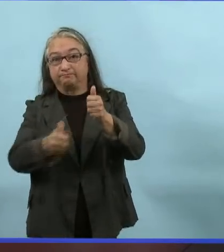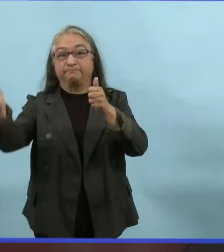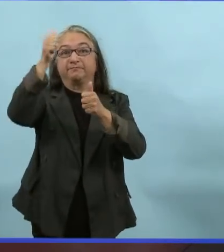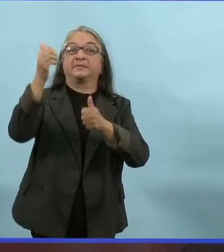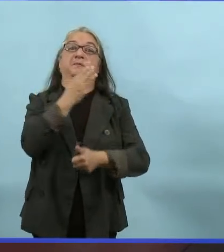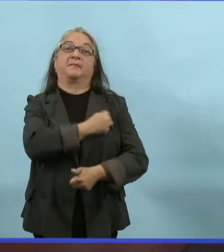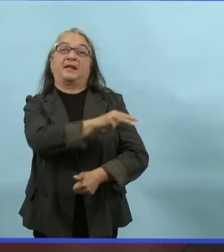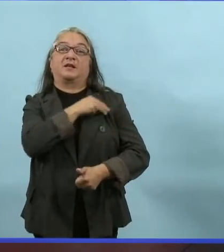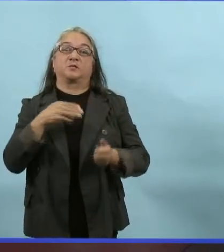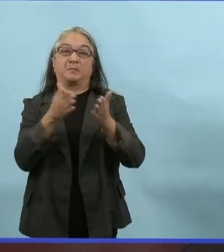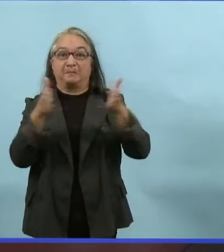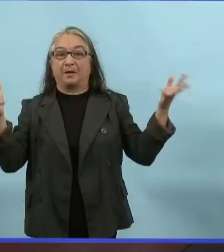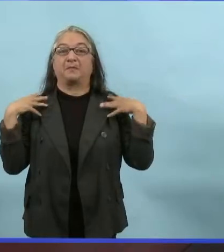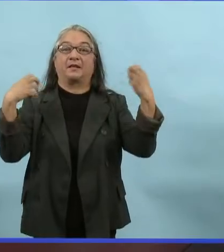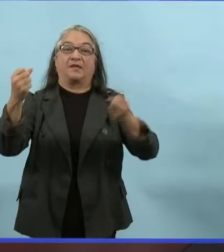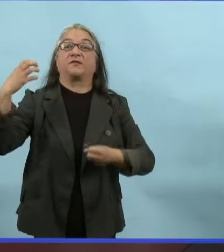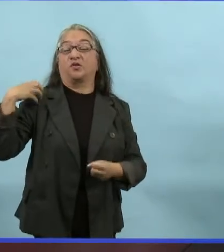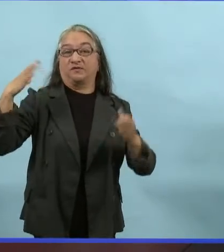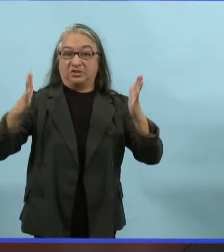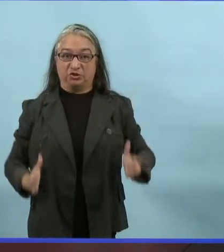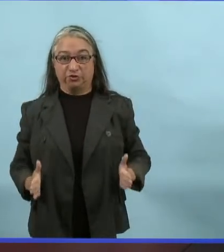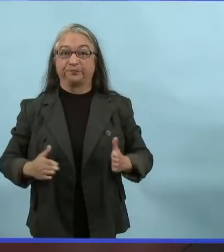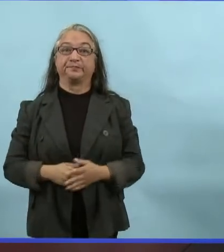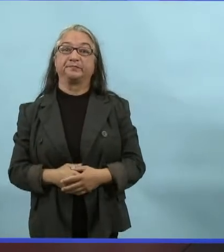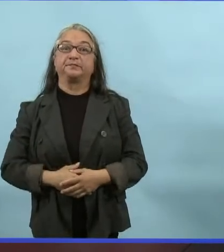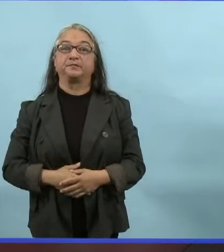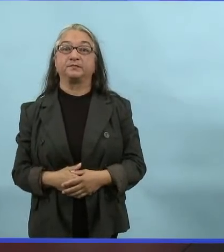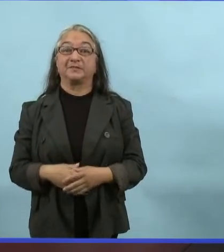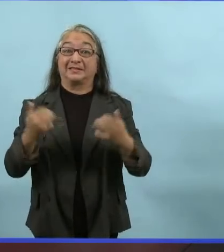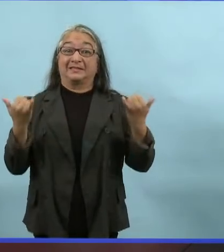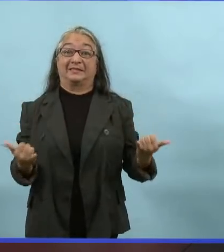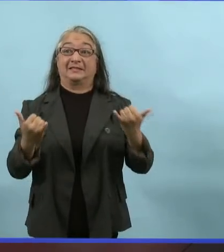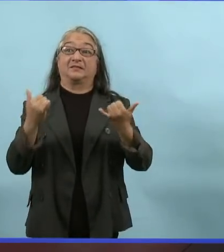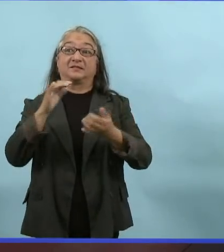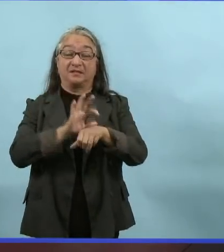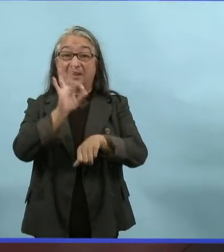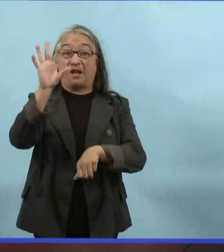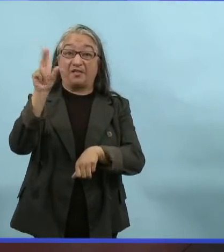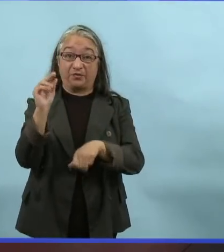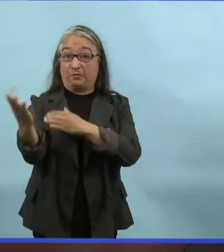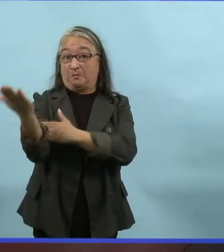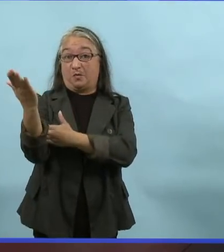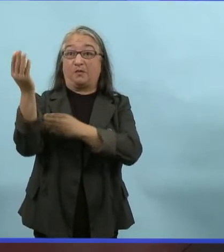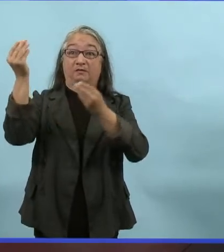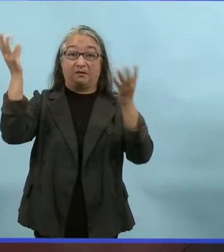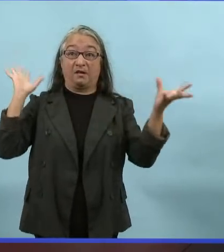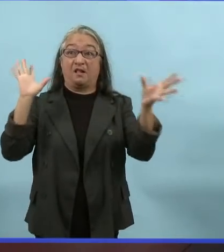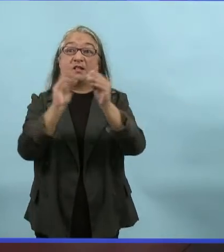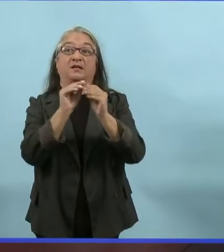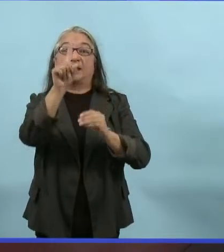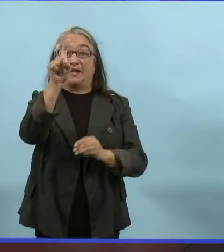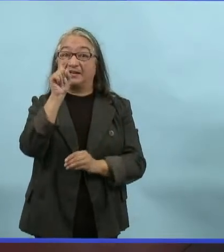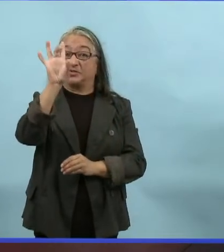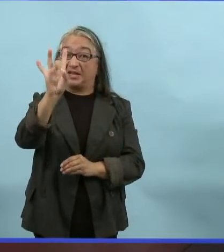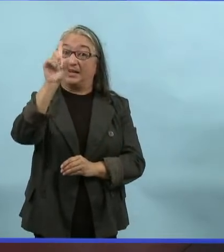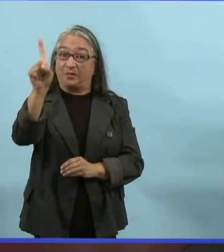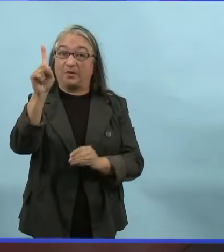as of 9 30 a.m today we have a 181 new cases of virus being identified since last friday so this